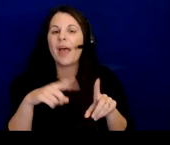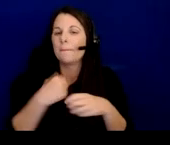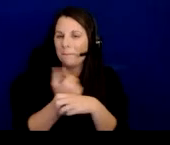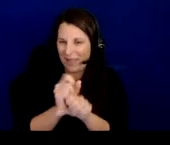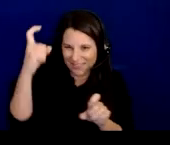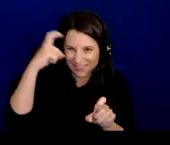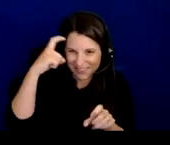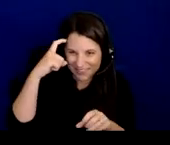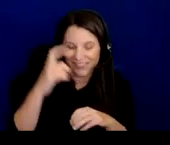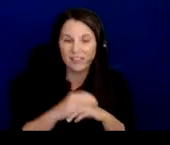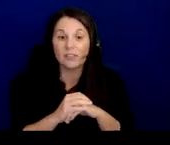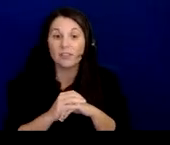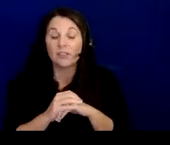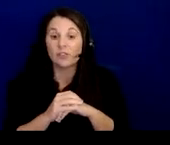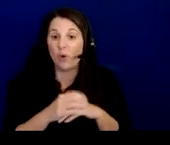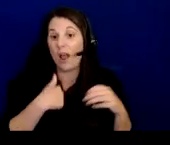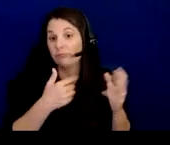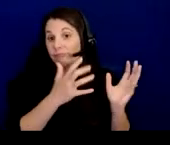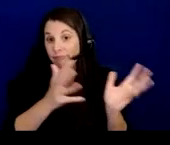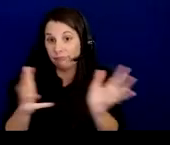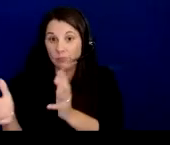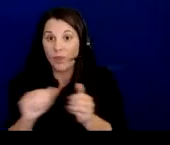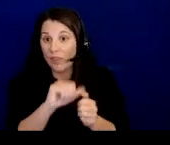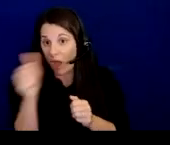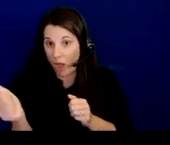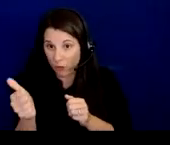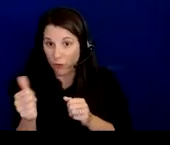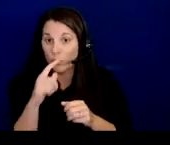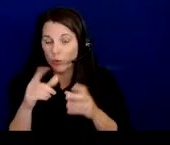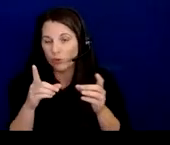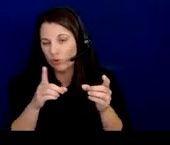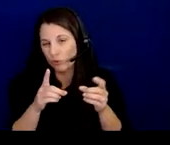learning programs, even pre-pandemic, the number of students getting involved